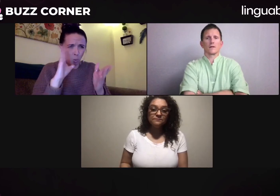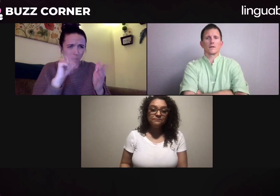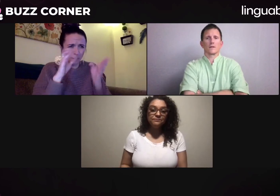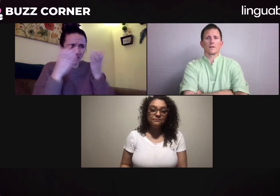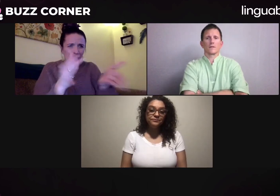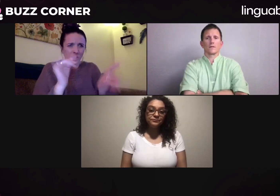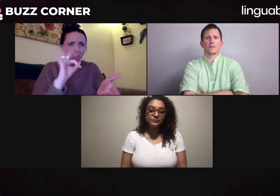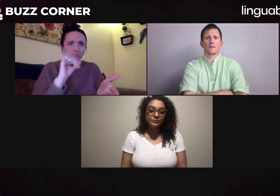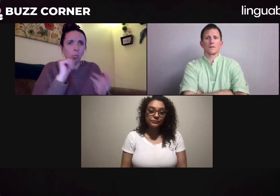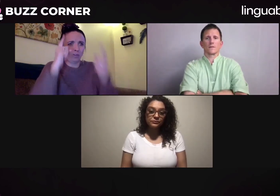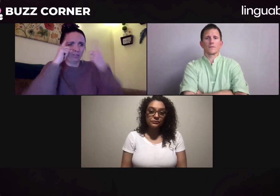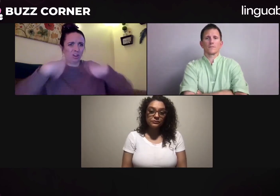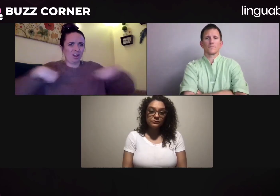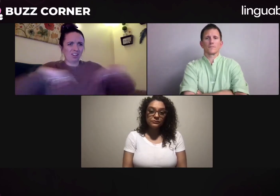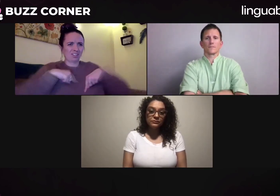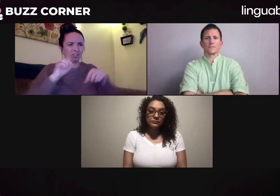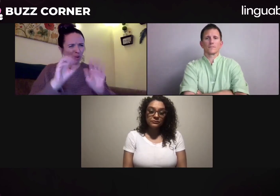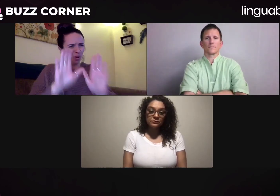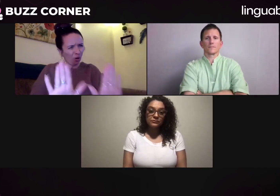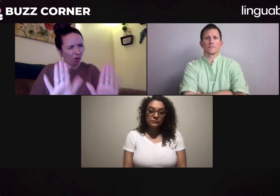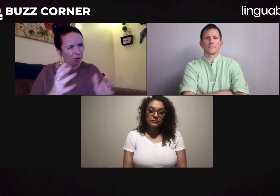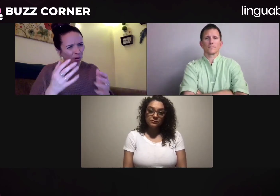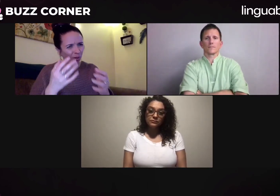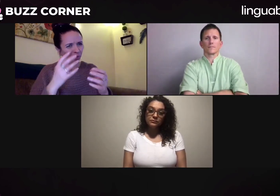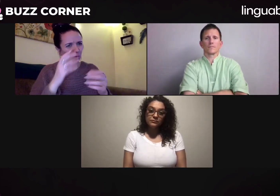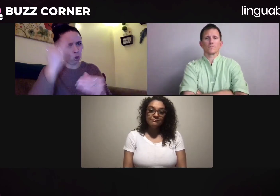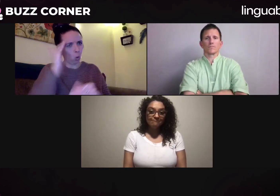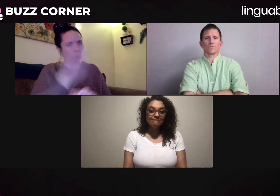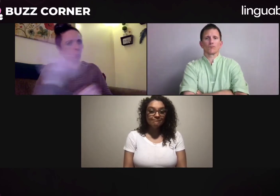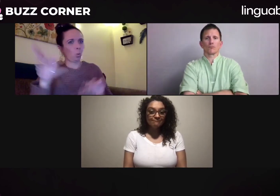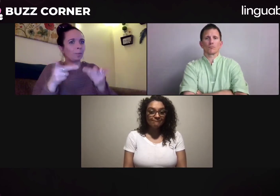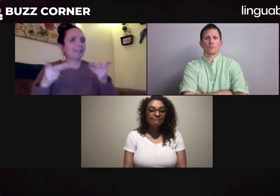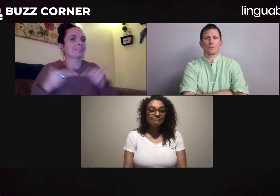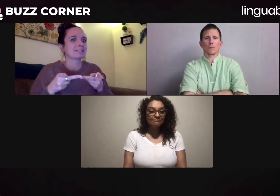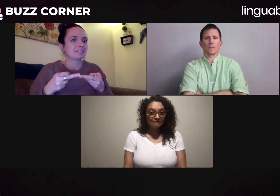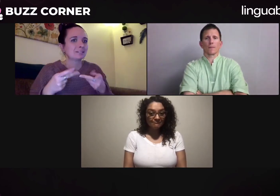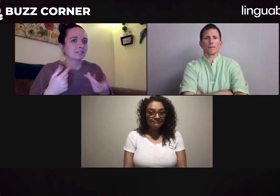but interpreters wouldn't even be there if. It wasn't for the Deaf community. So know your place.